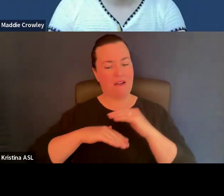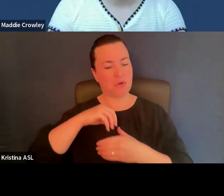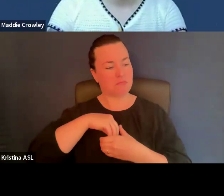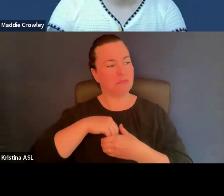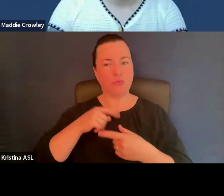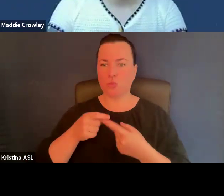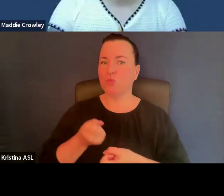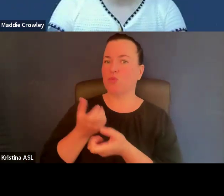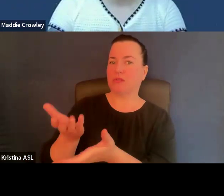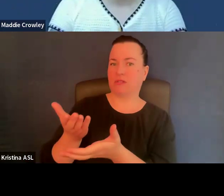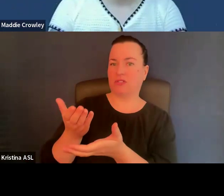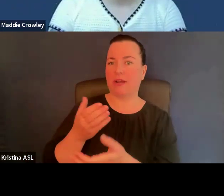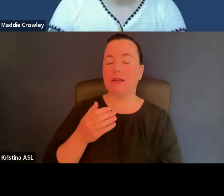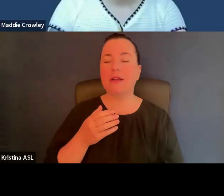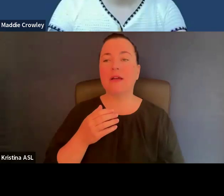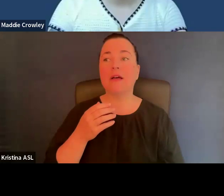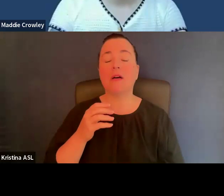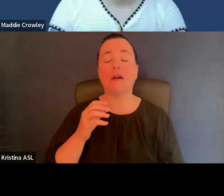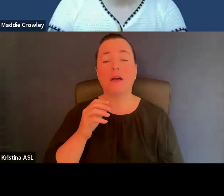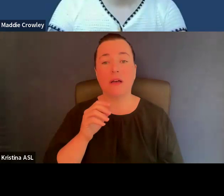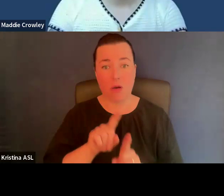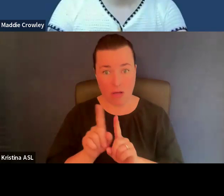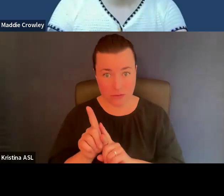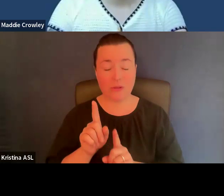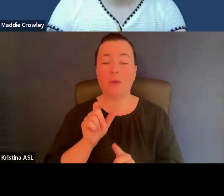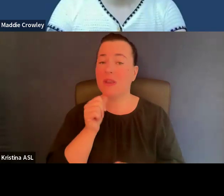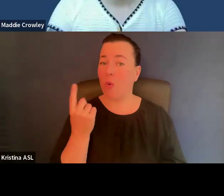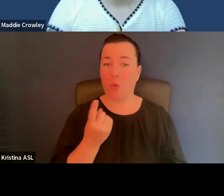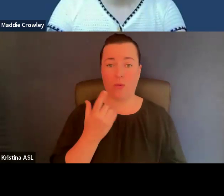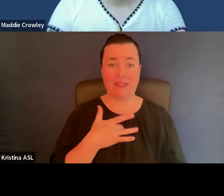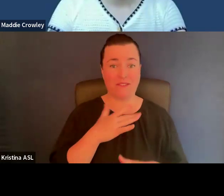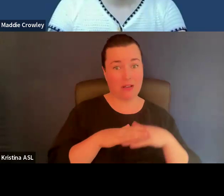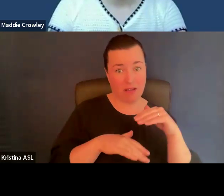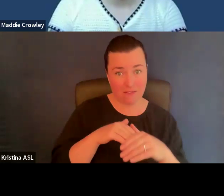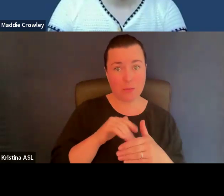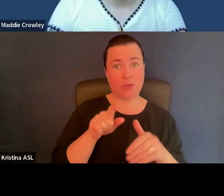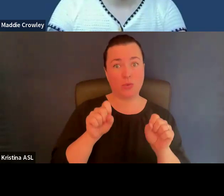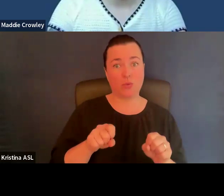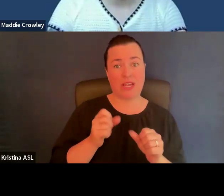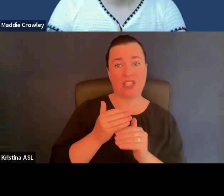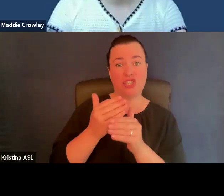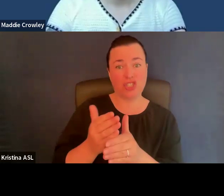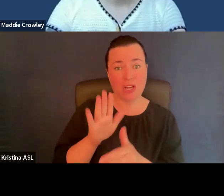not only that you could share your experiences and thoughts and your perspective,